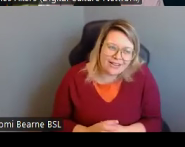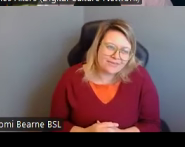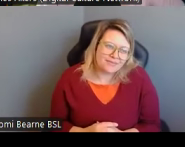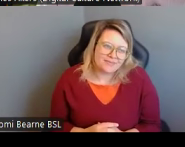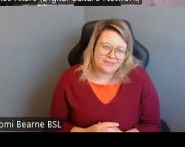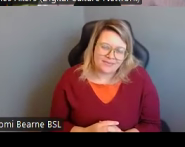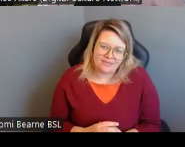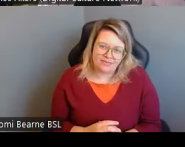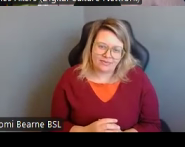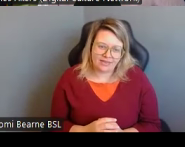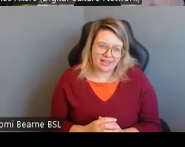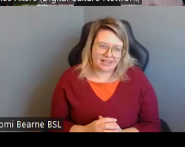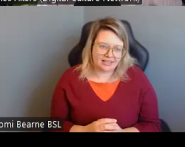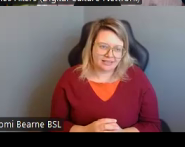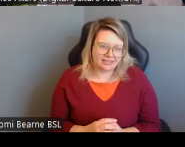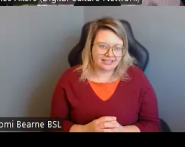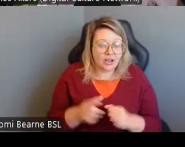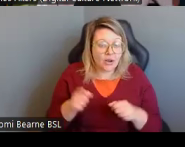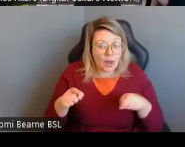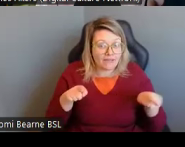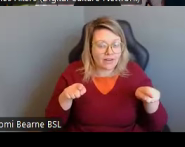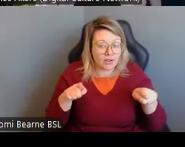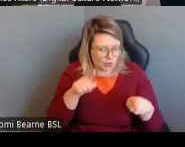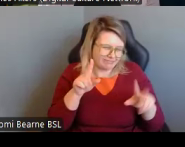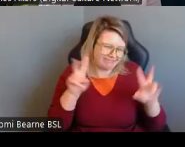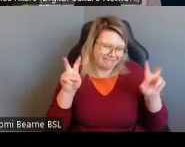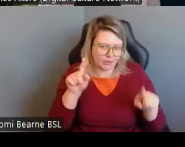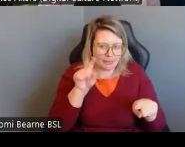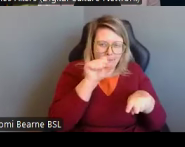You can be beating your competitors because you've got it sorted. That's the idea there on that one.